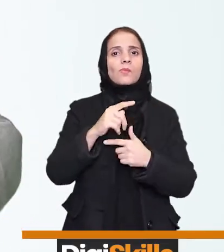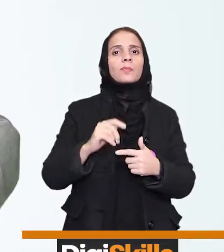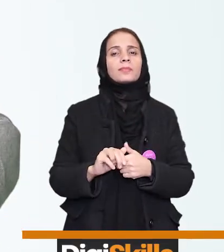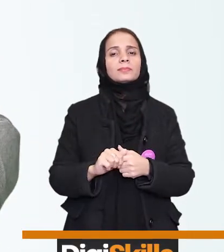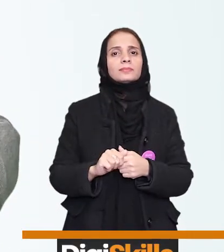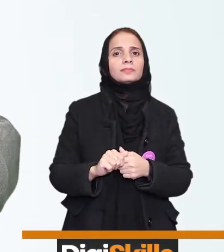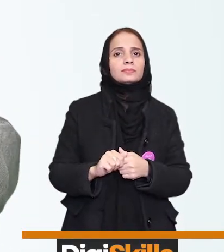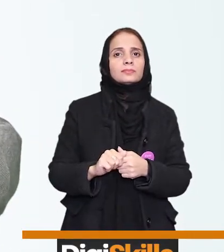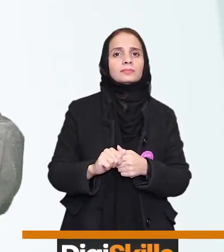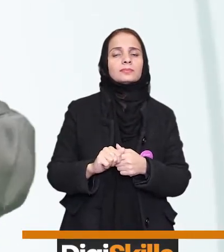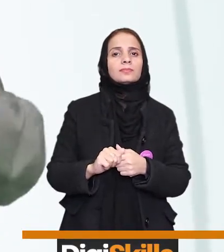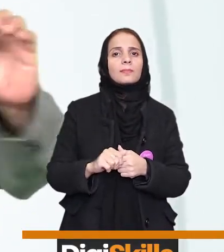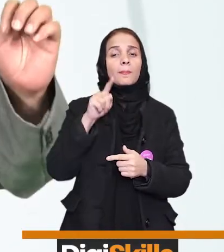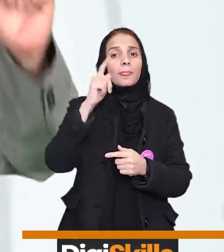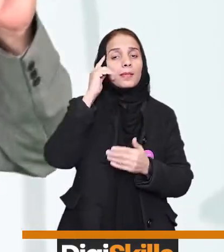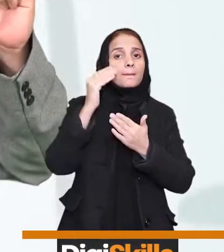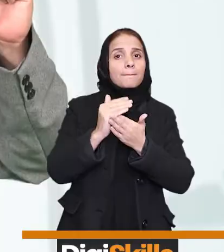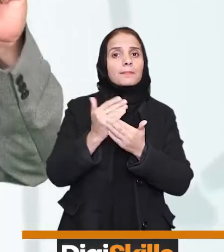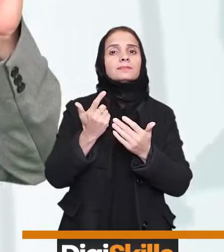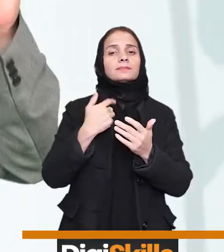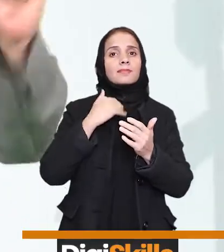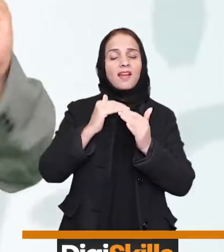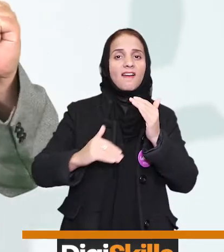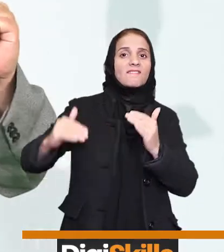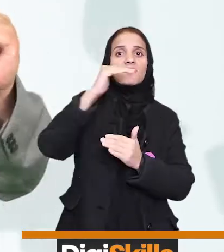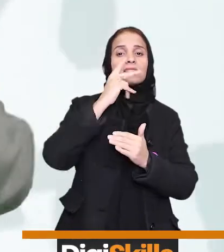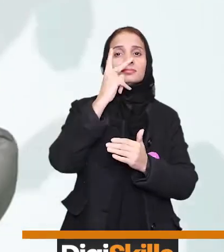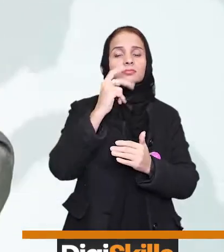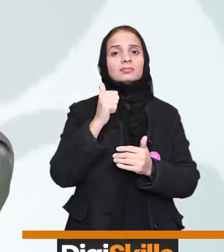with the regards to the competition, I am going to rock the stage.